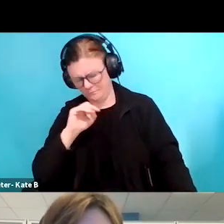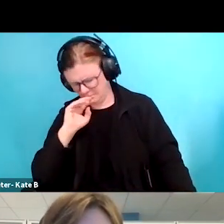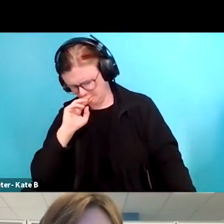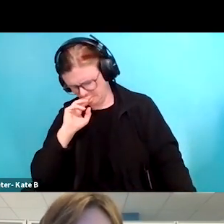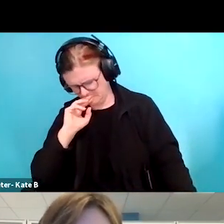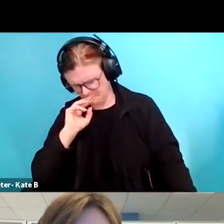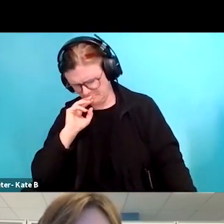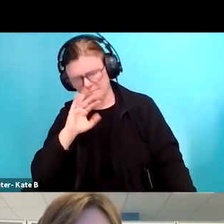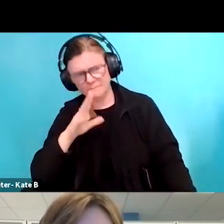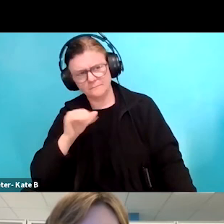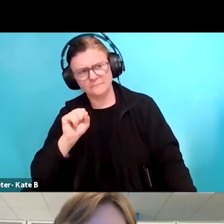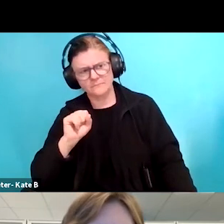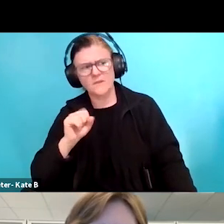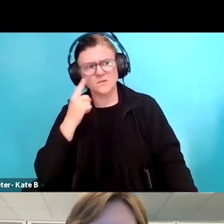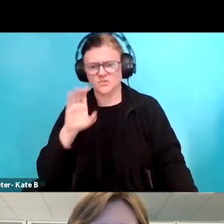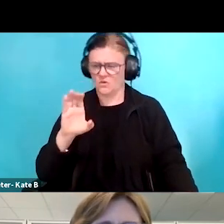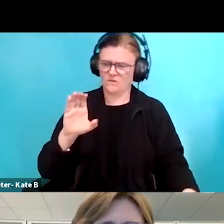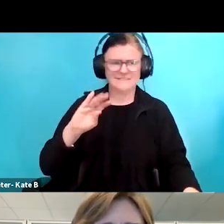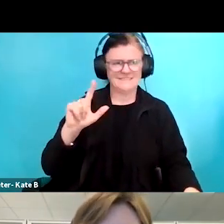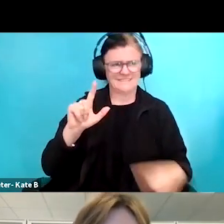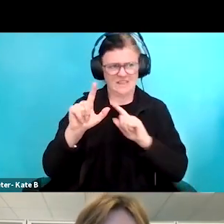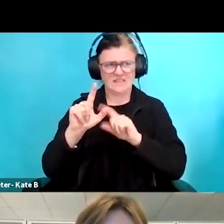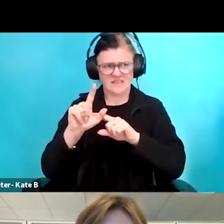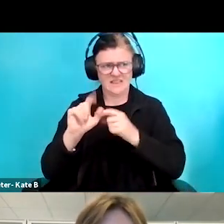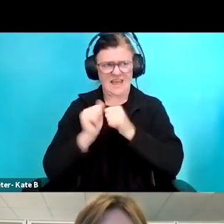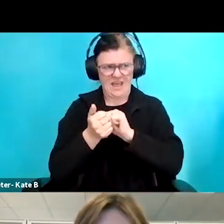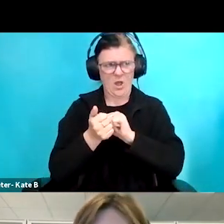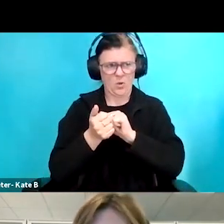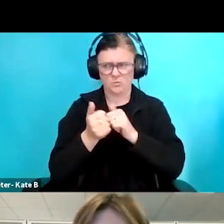the roles of centers for independent living and social isolation and loneliness. I’m wondering